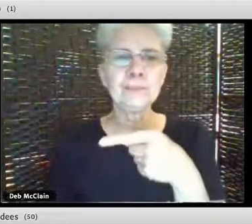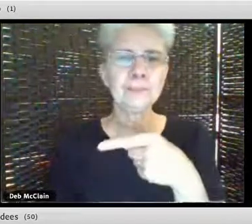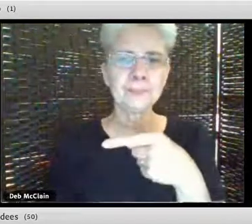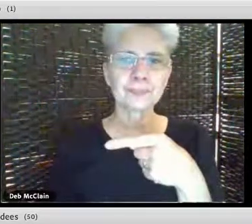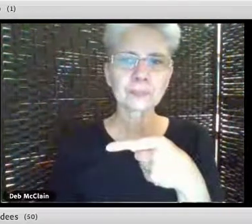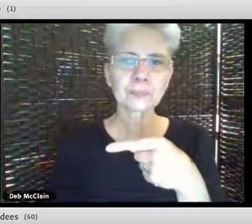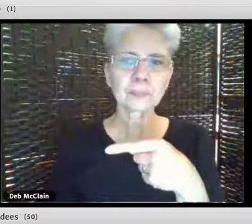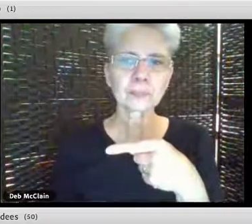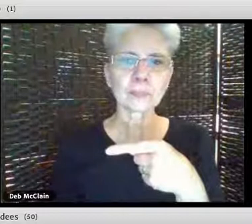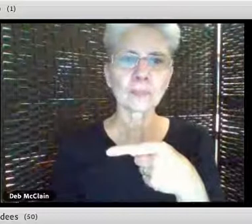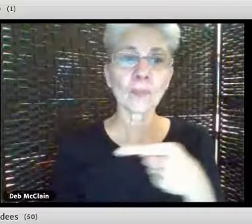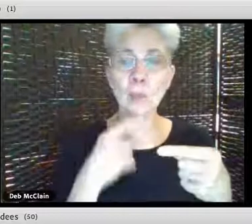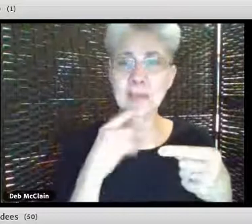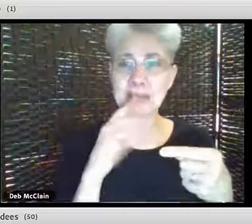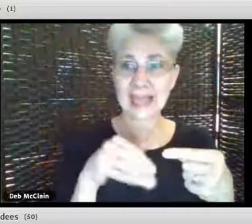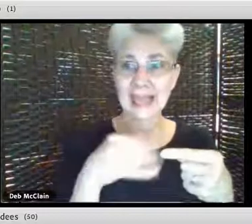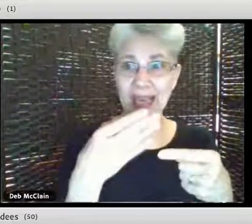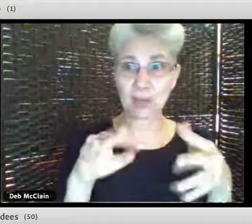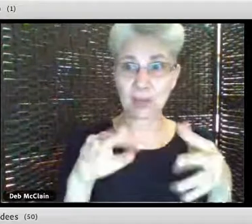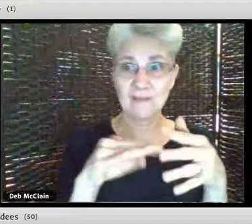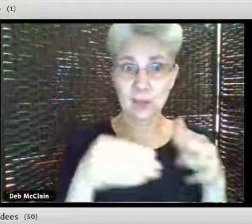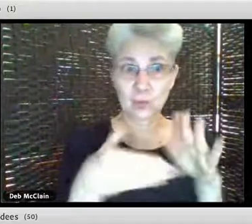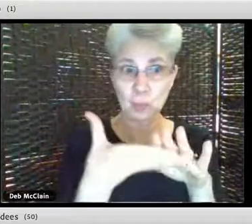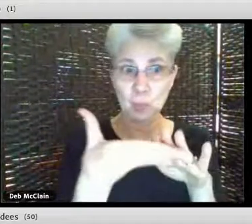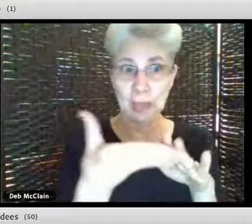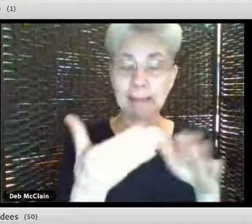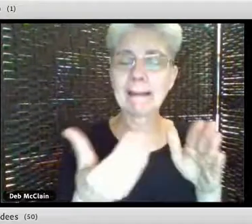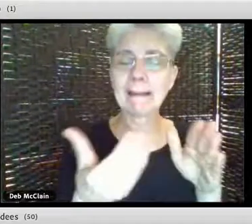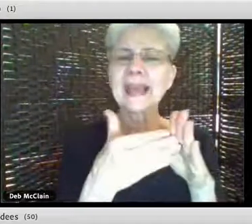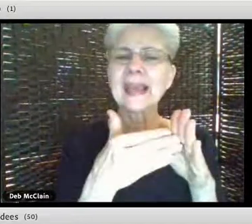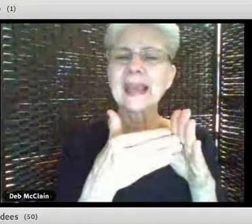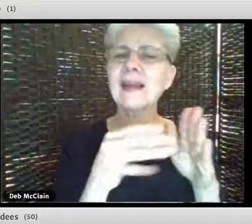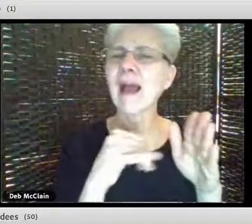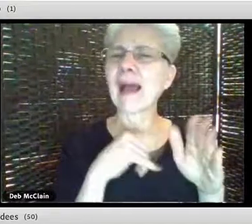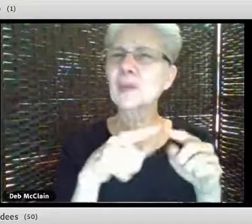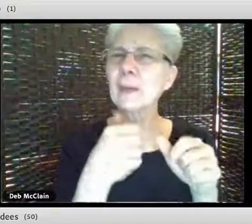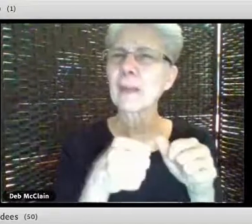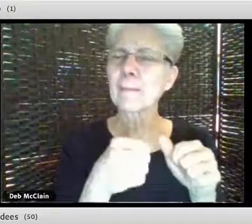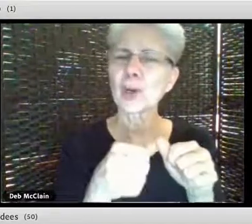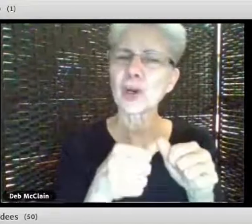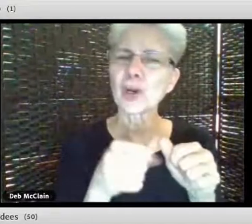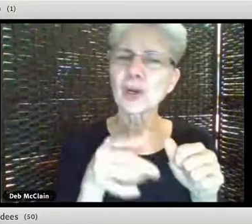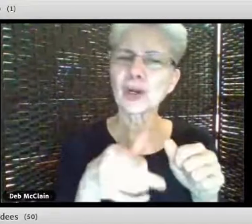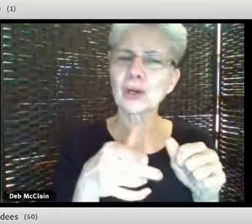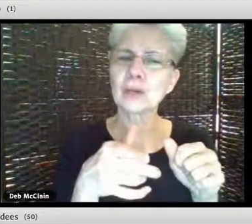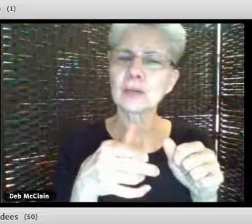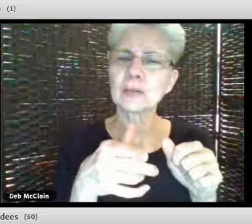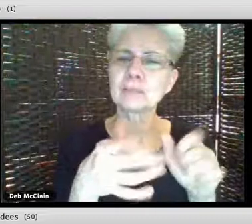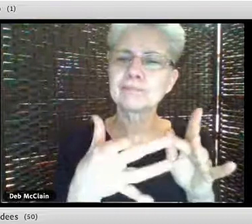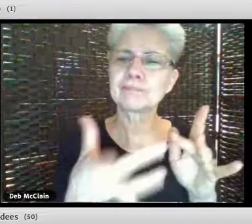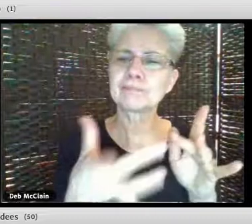And it's going to say, "Here's the file to run," and again, I can't remember who it was, but you're blocked from running software on your computer